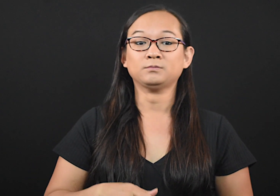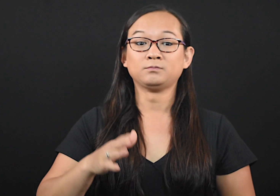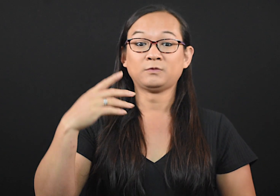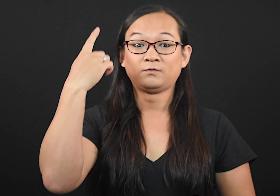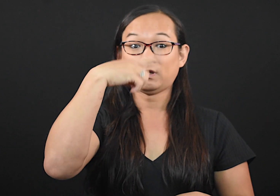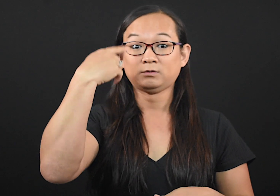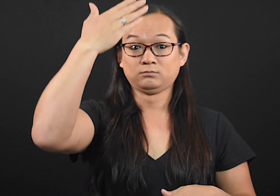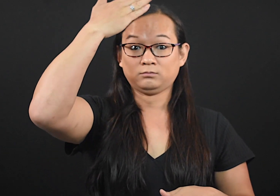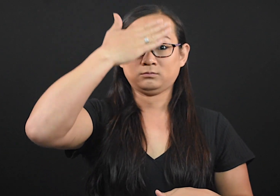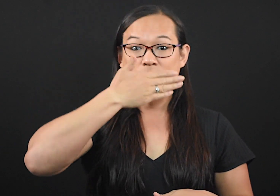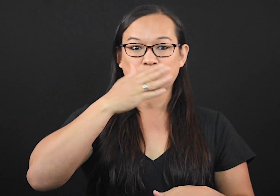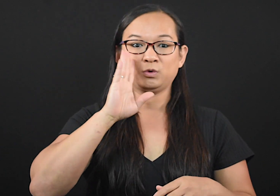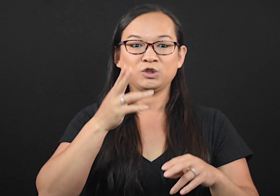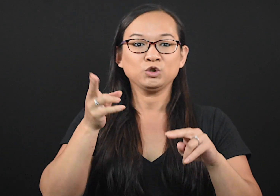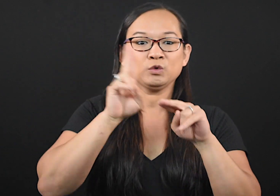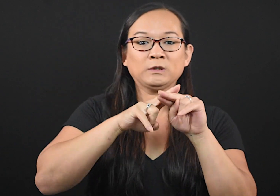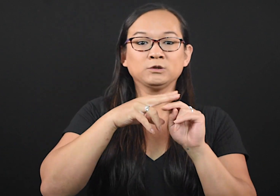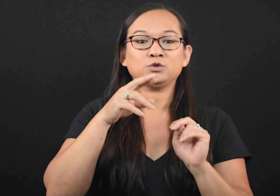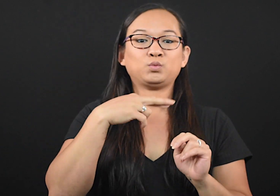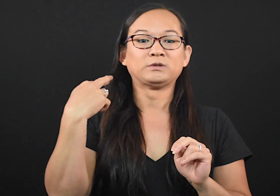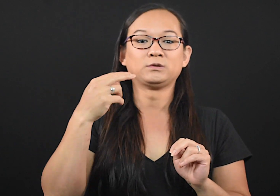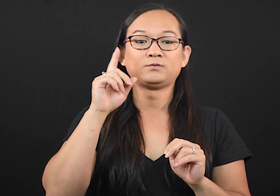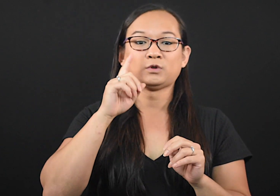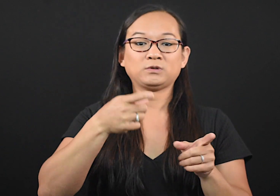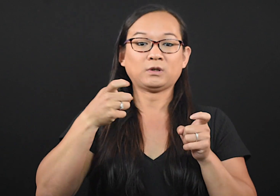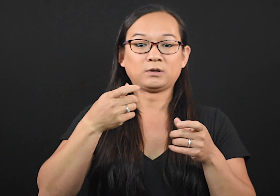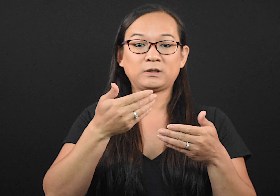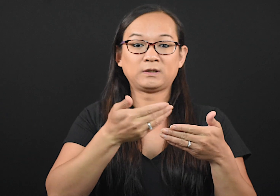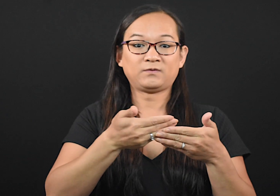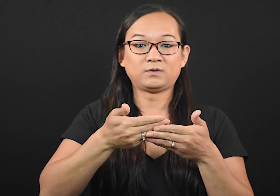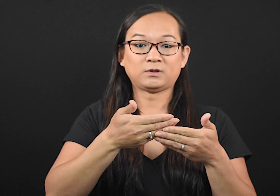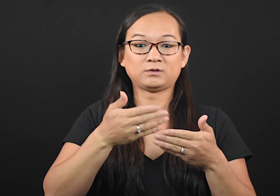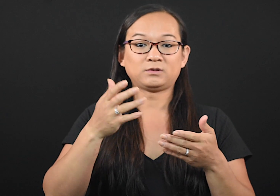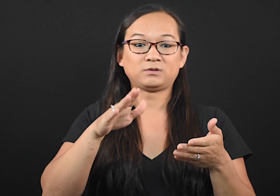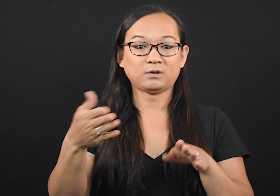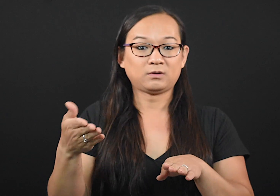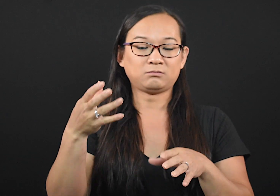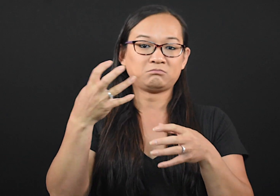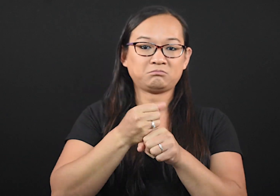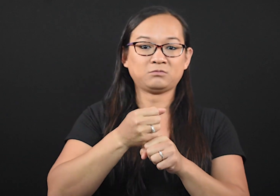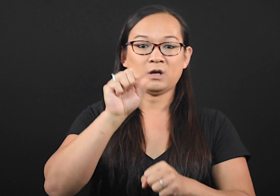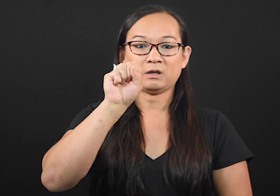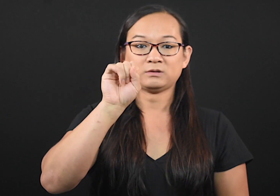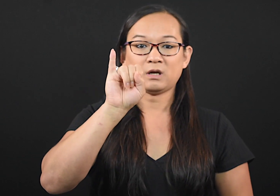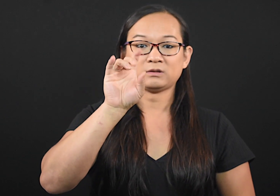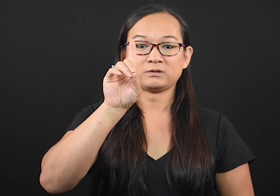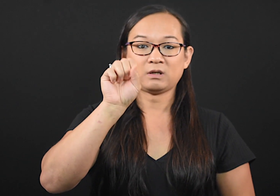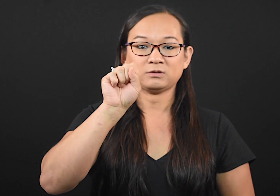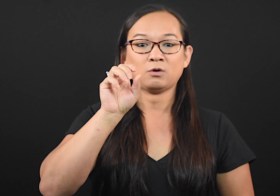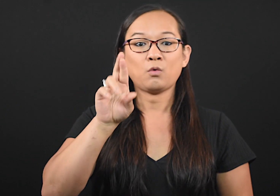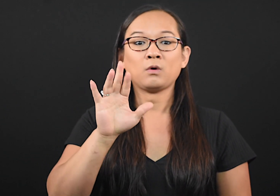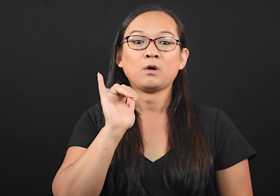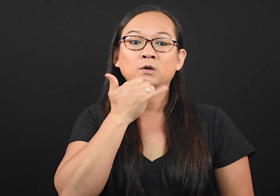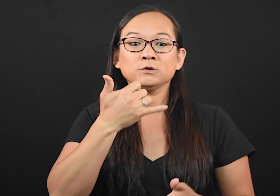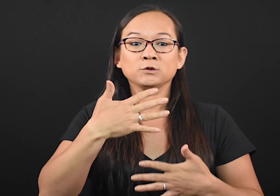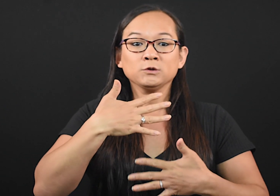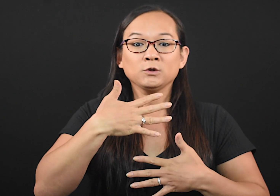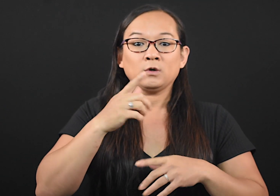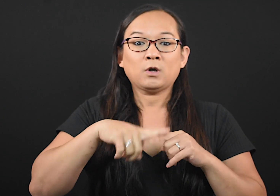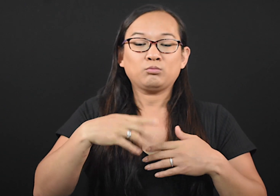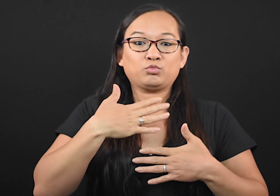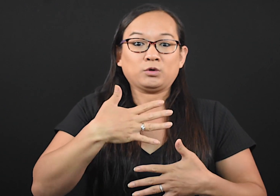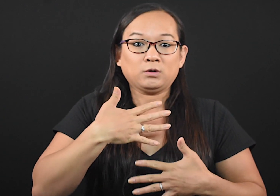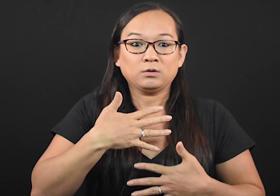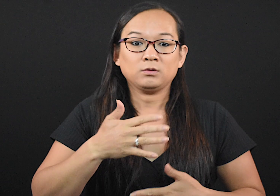● A face shield could increase the risk of sudden infant death syndrome (SIDS)or accidental